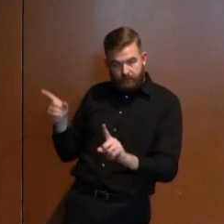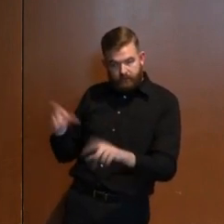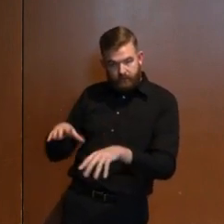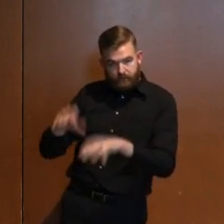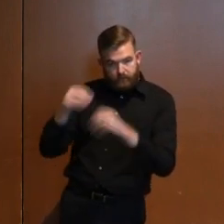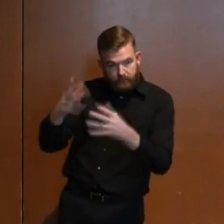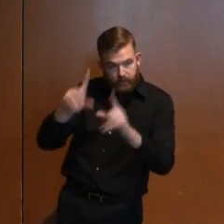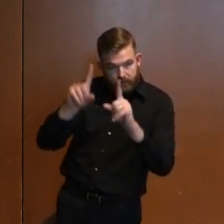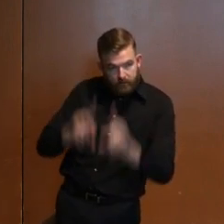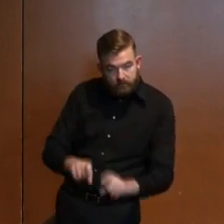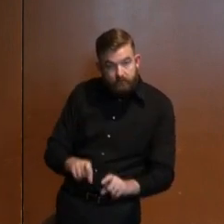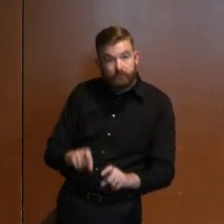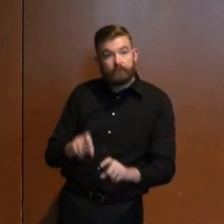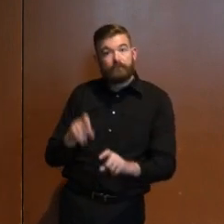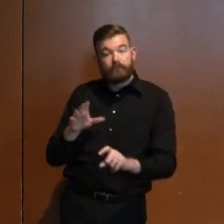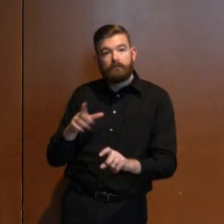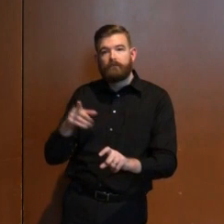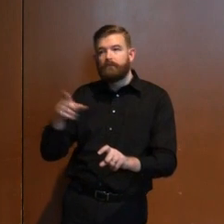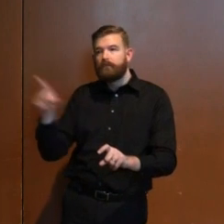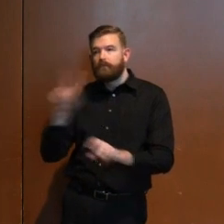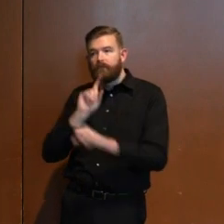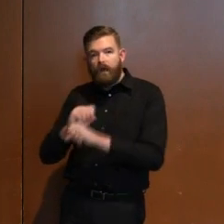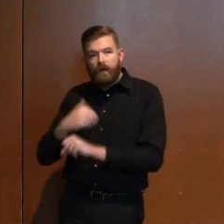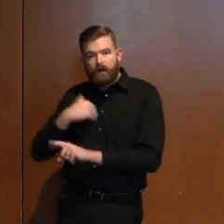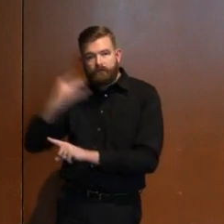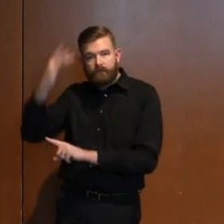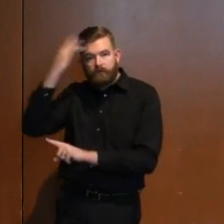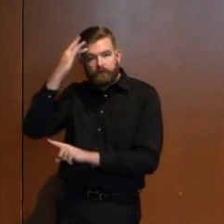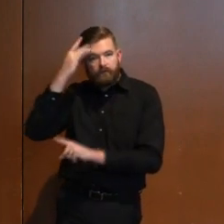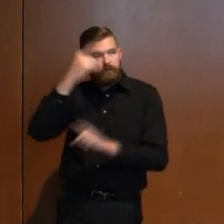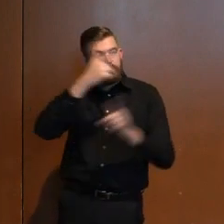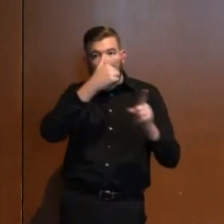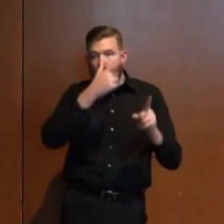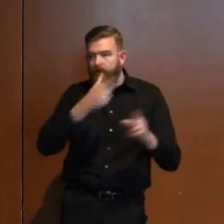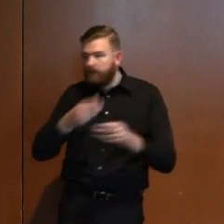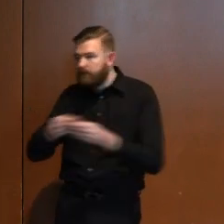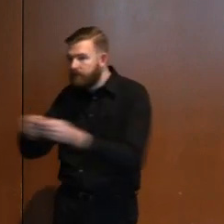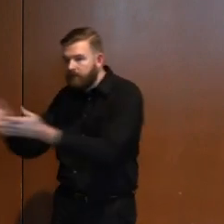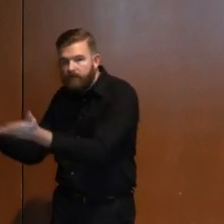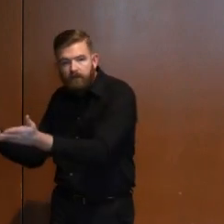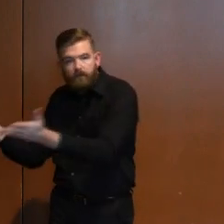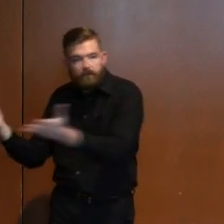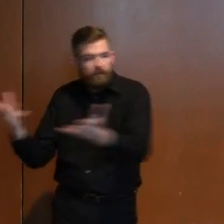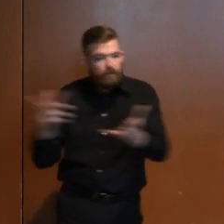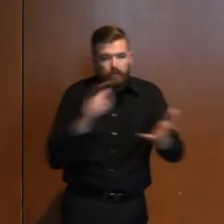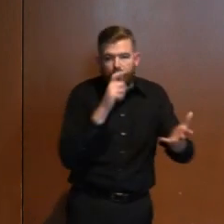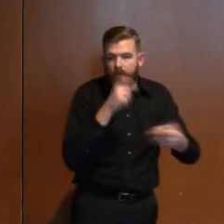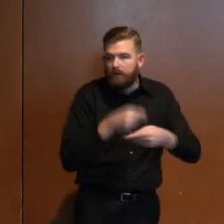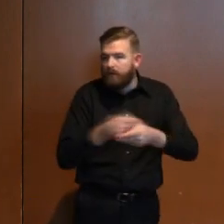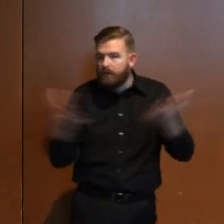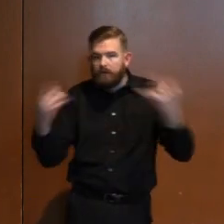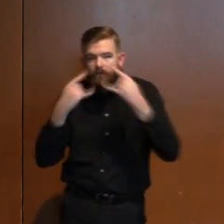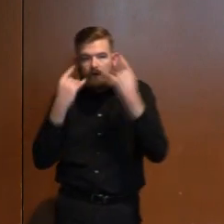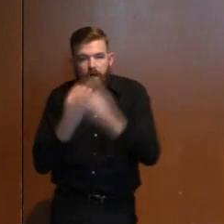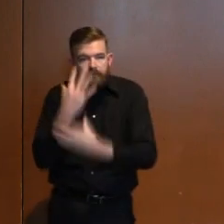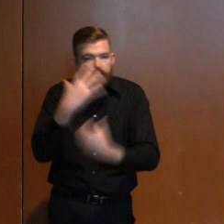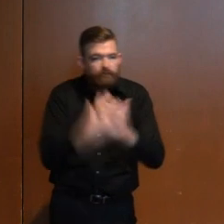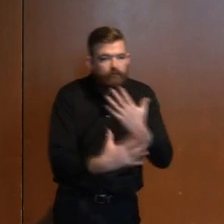AND THAT'S SOMETHING WE'VE STARTED TO TALK ABOUT BECAUSE WE WANT TO MAKE SURE PEOPLE ANTICIPATE THAT COULD BE A REALITY. NOW LESS ON THE SPECIMEN